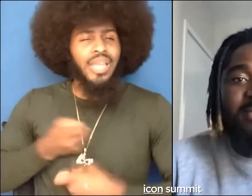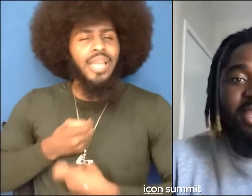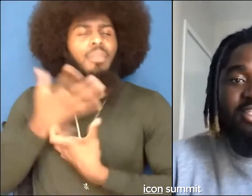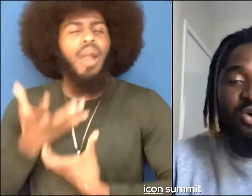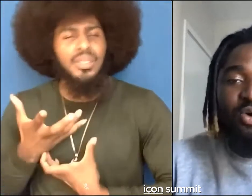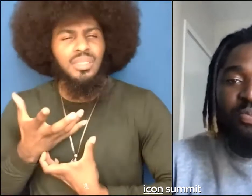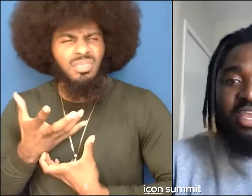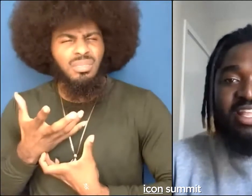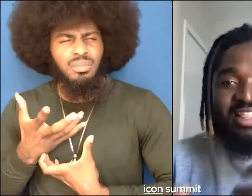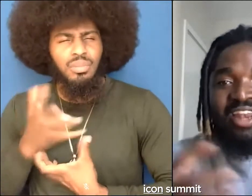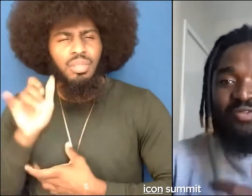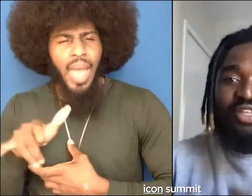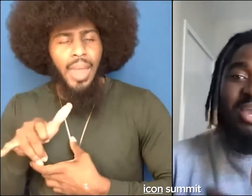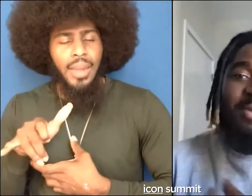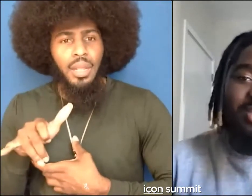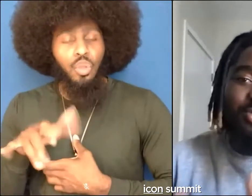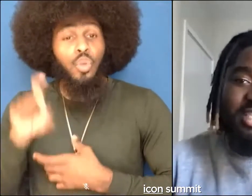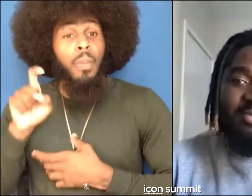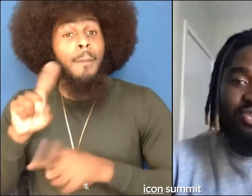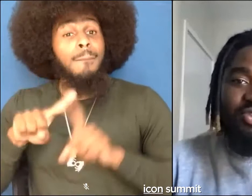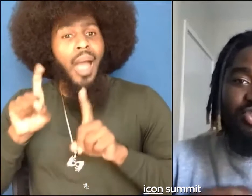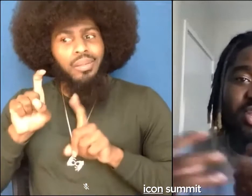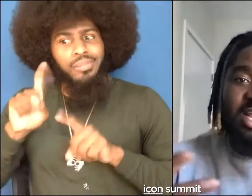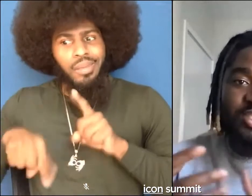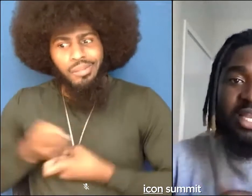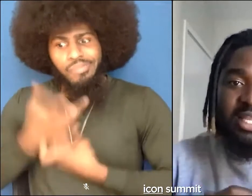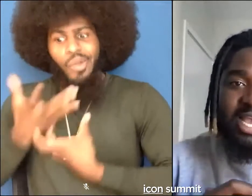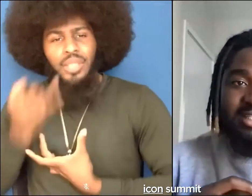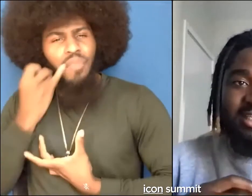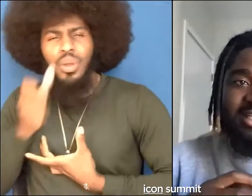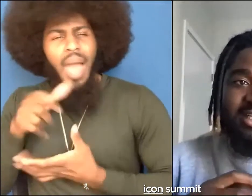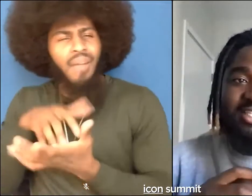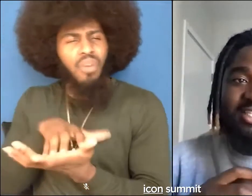And so, if you can think about in those stems, you'd realize quickly that there's no way